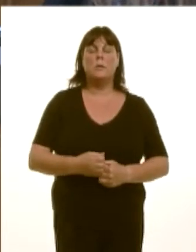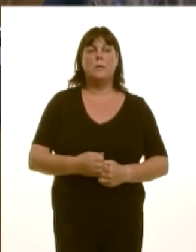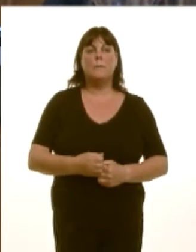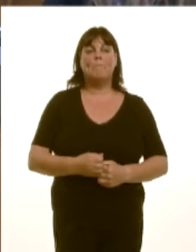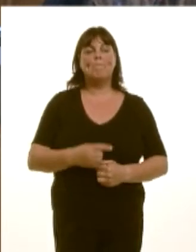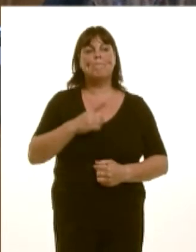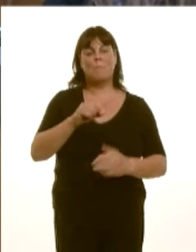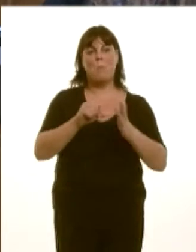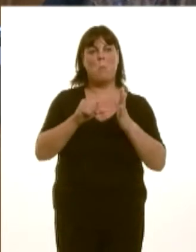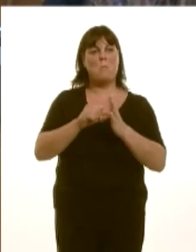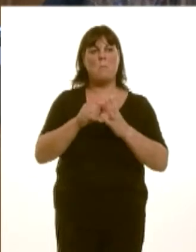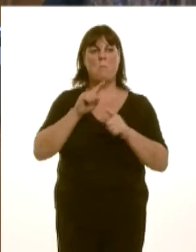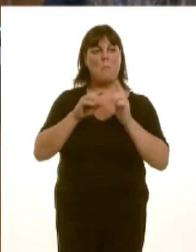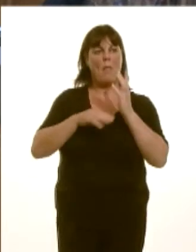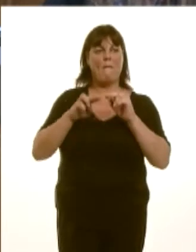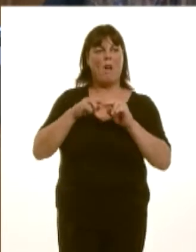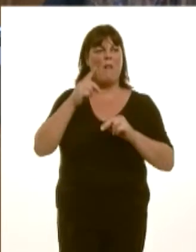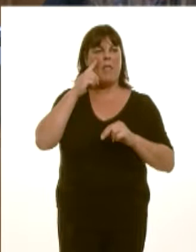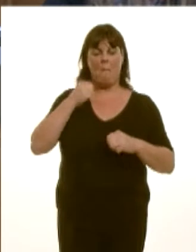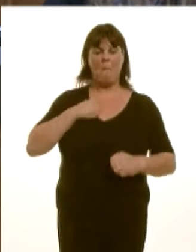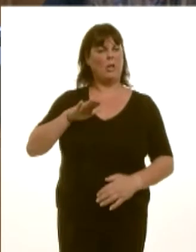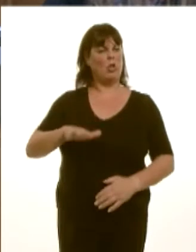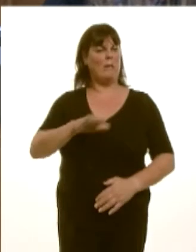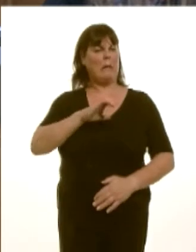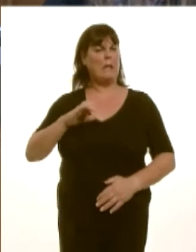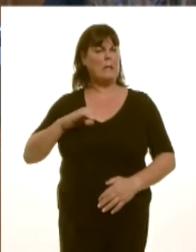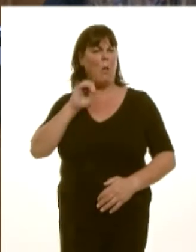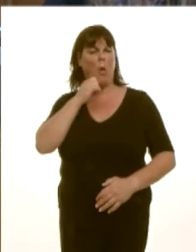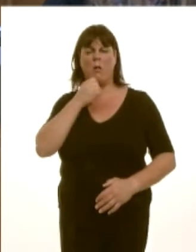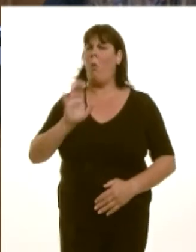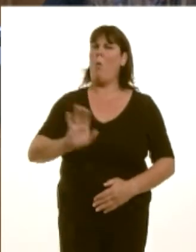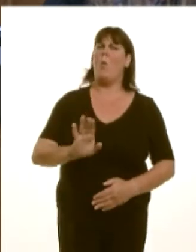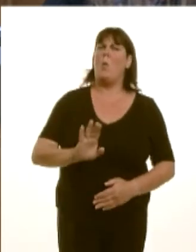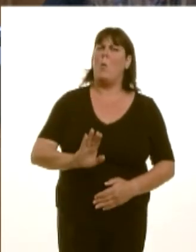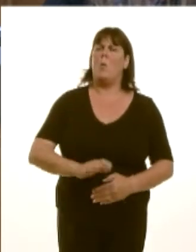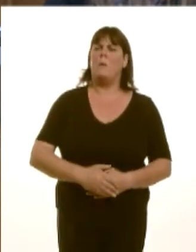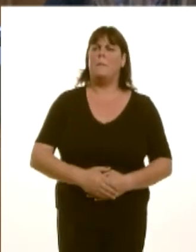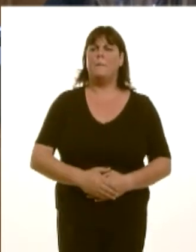would not think that their child would get cancer, and, as a result, would tend to look